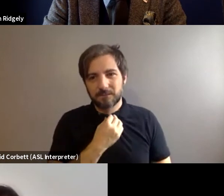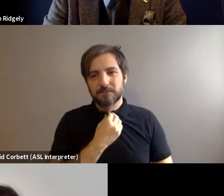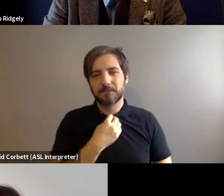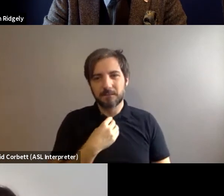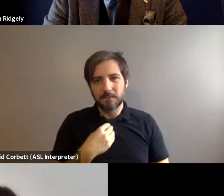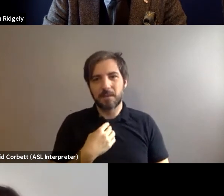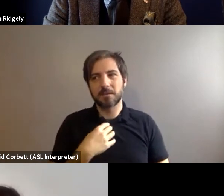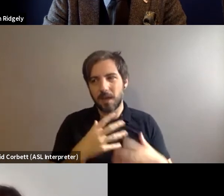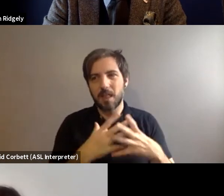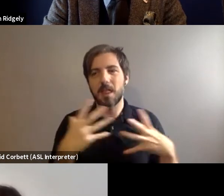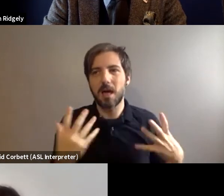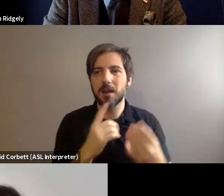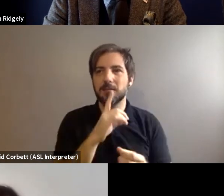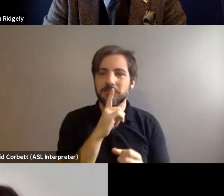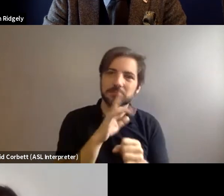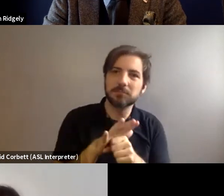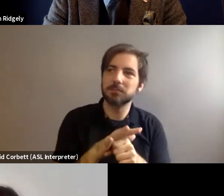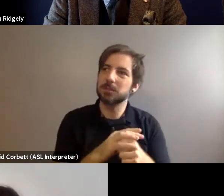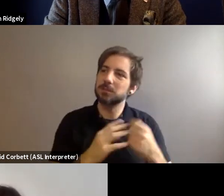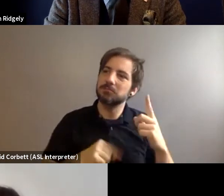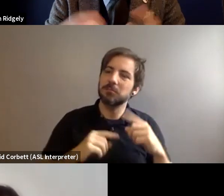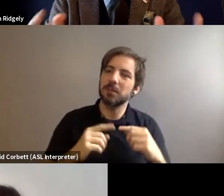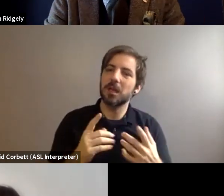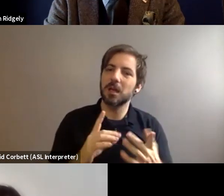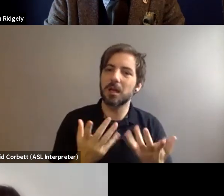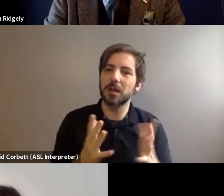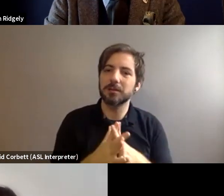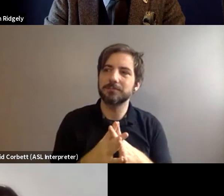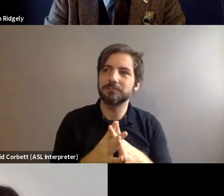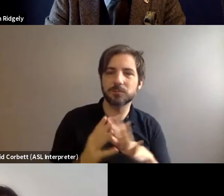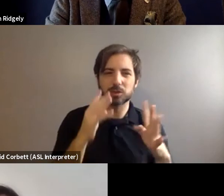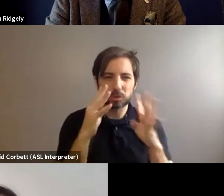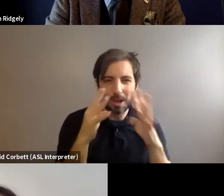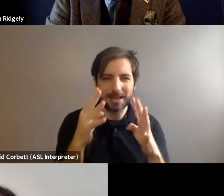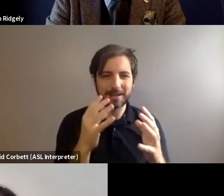and results of you know diversif creating diverse artistic companies um and there's